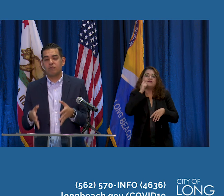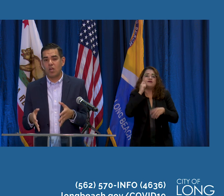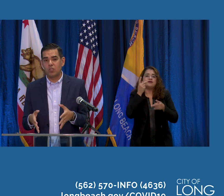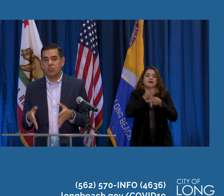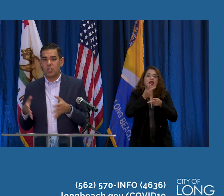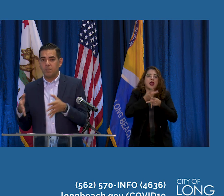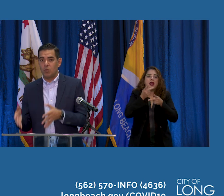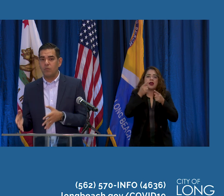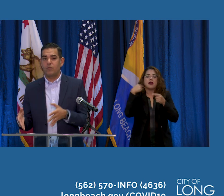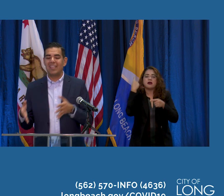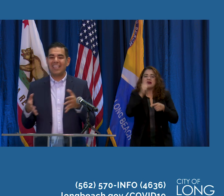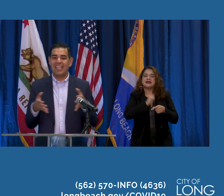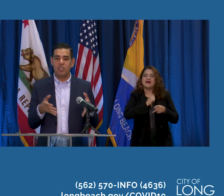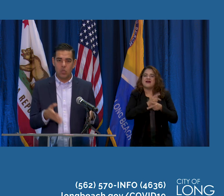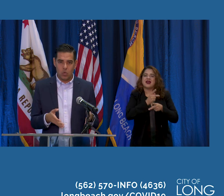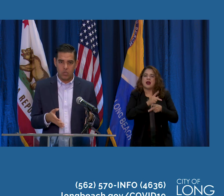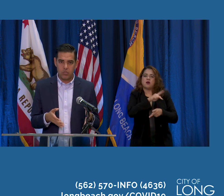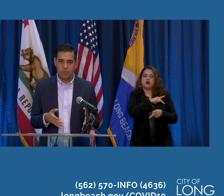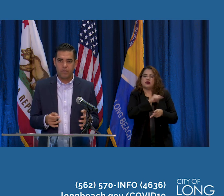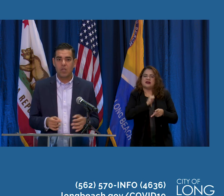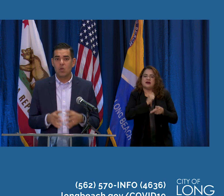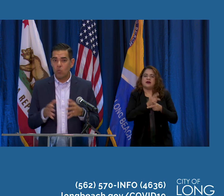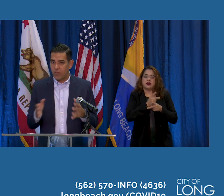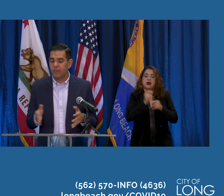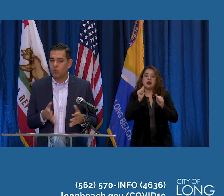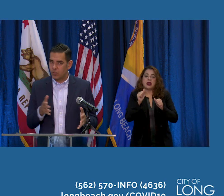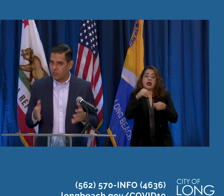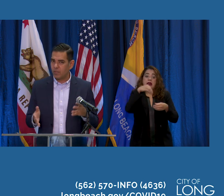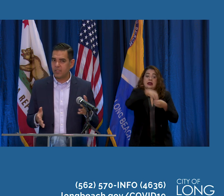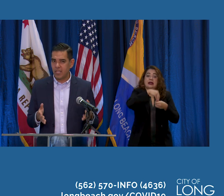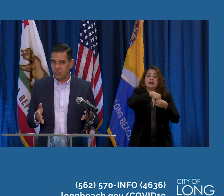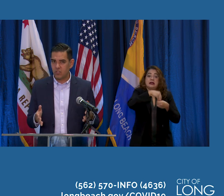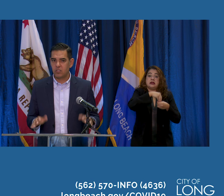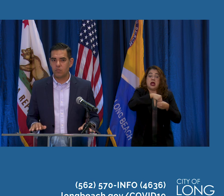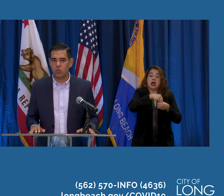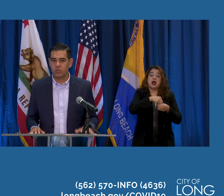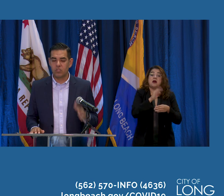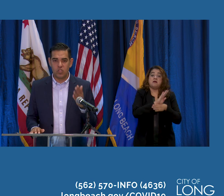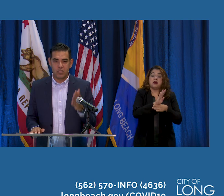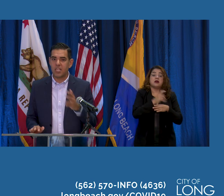functions can move indoors with of course some limitations and some rules just like